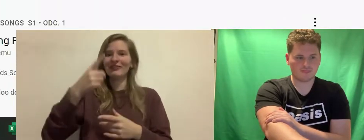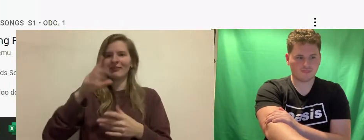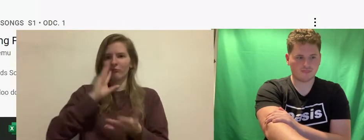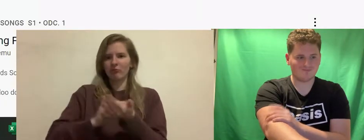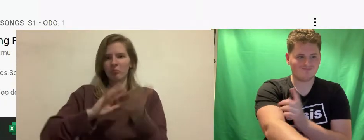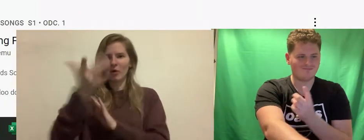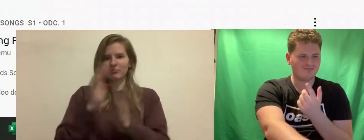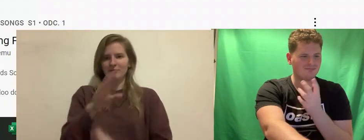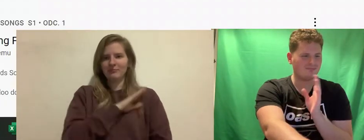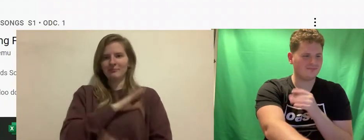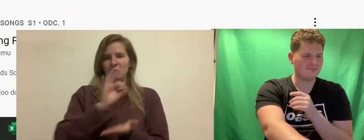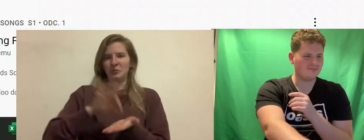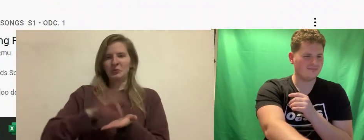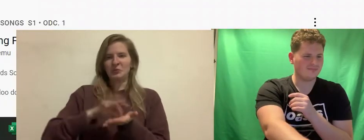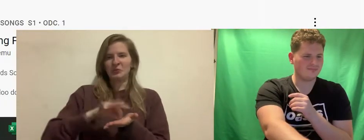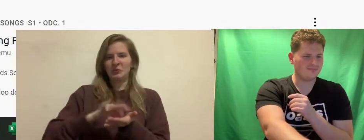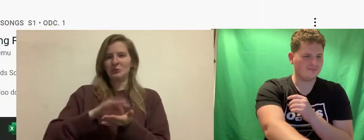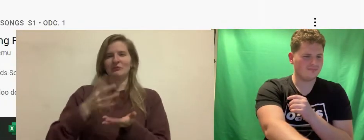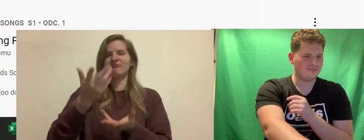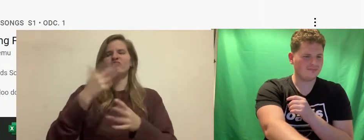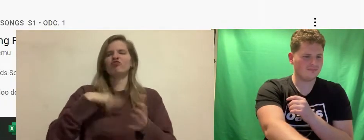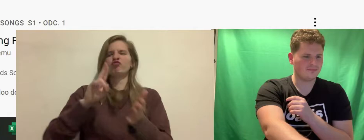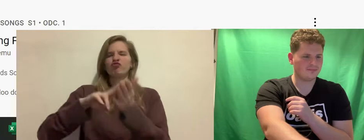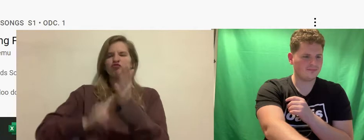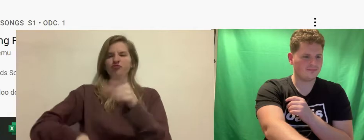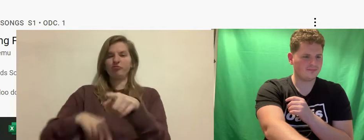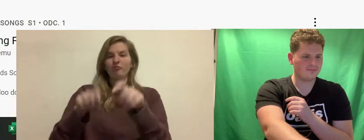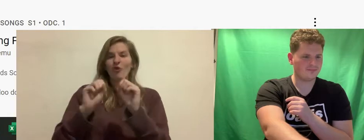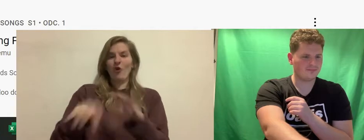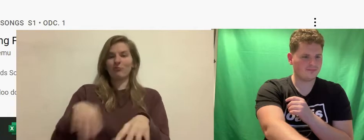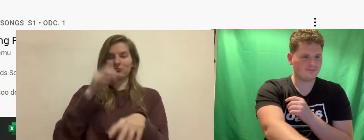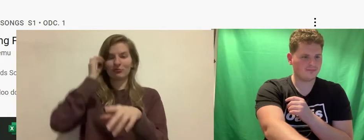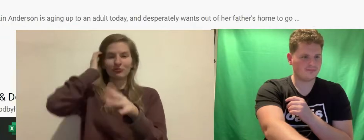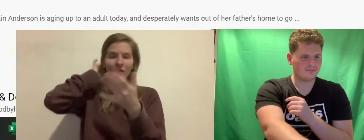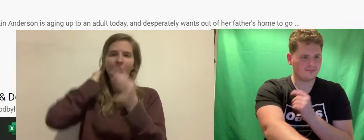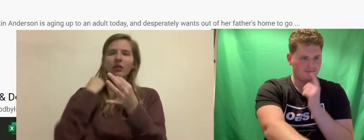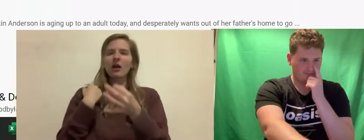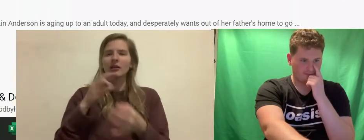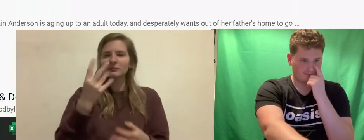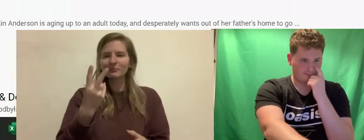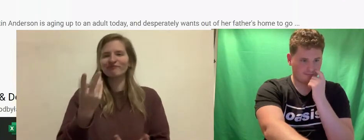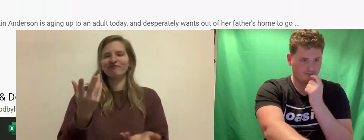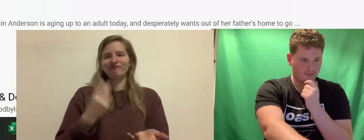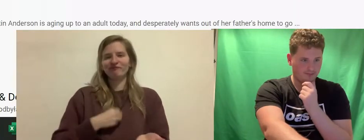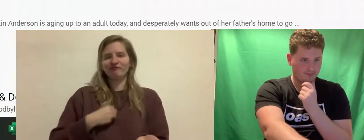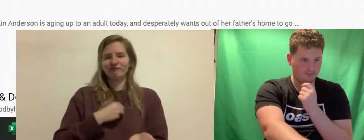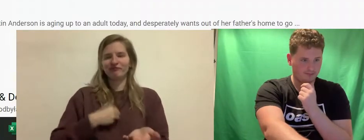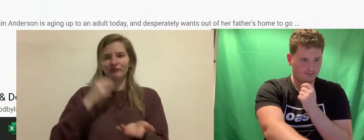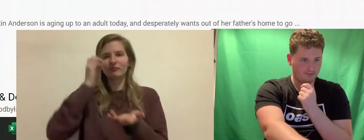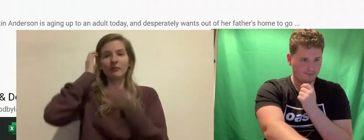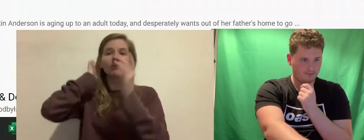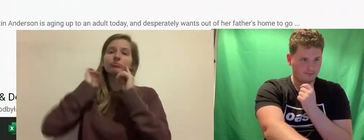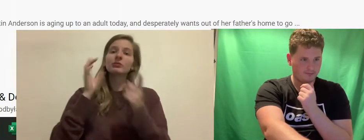K: and we always called fires, no matter how many times we tried and so the end result is the same K: Sims 2 - we decided to try it, and it turned out to be easy than we thought, we had no idea what to do before (we were small, we don't have a lot of knowledge on Sims)